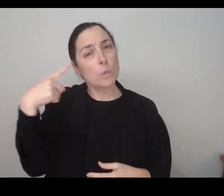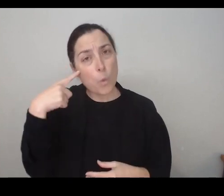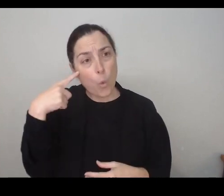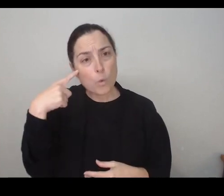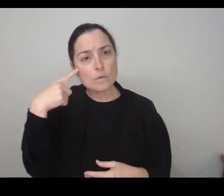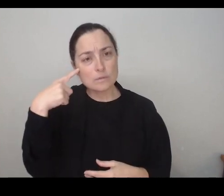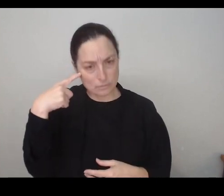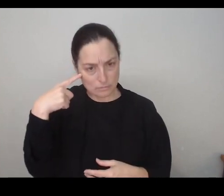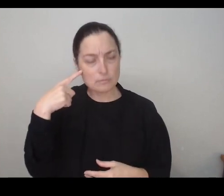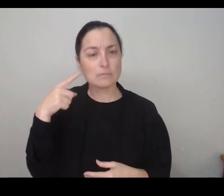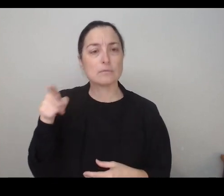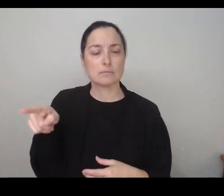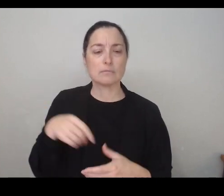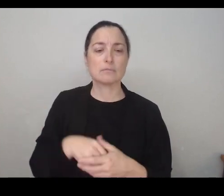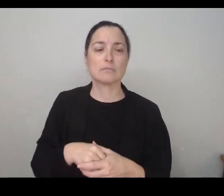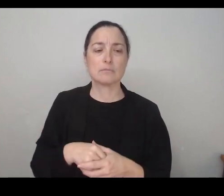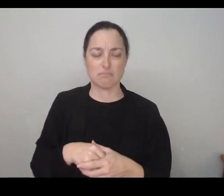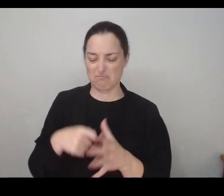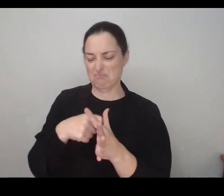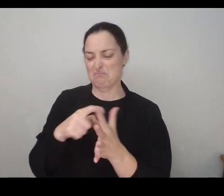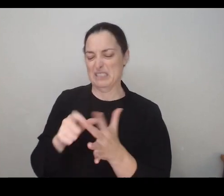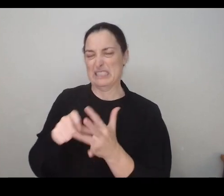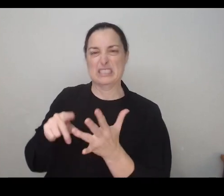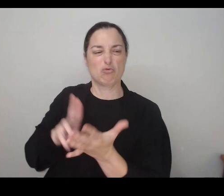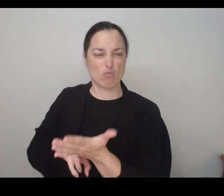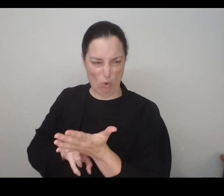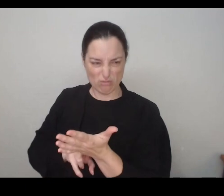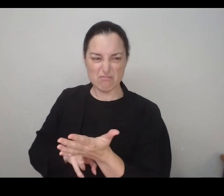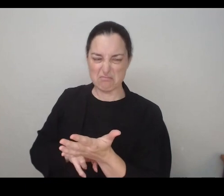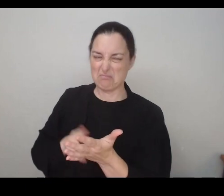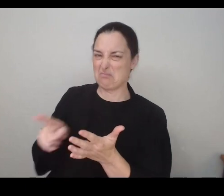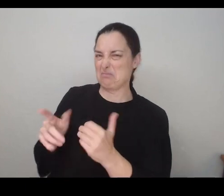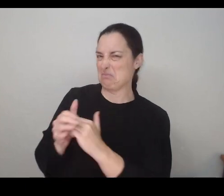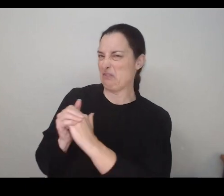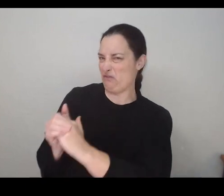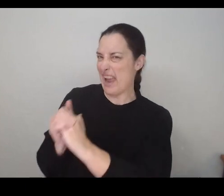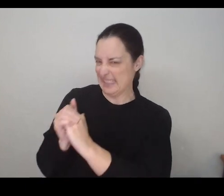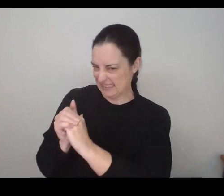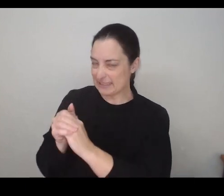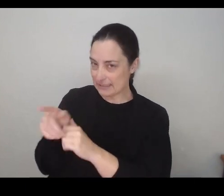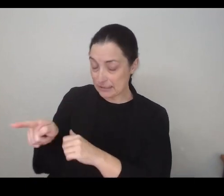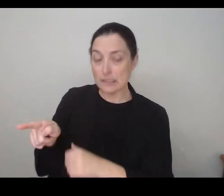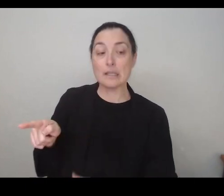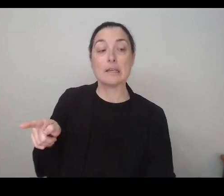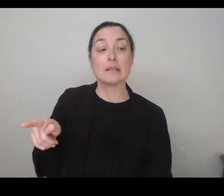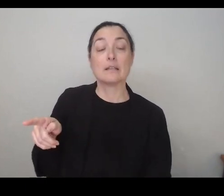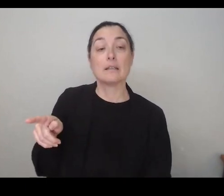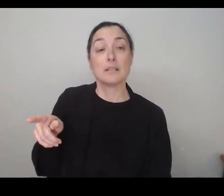was a Vietnamese friend of Gauguin, is hiding in the Marquesas by the French authority,